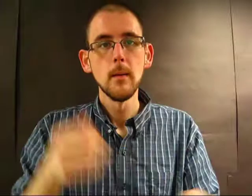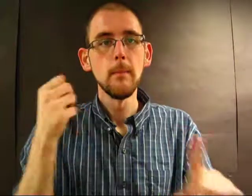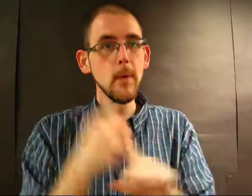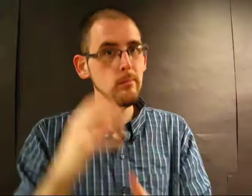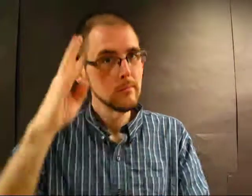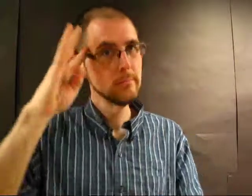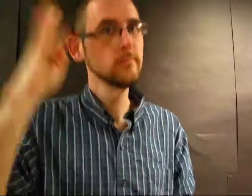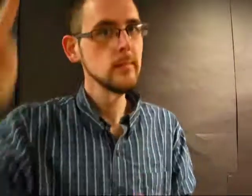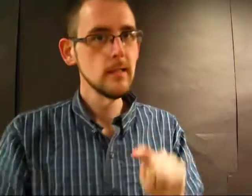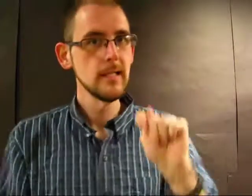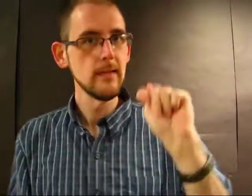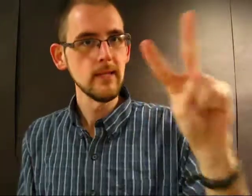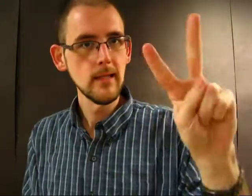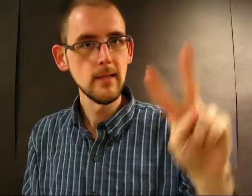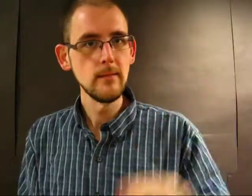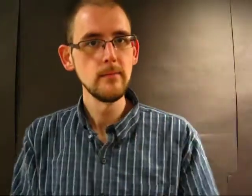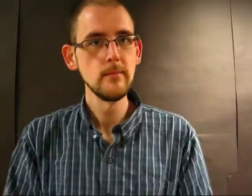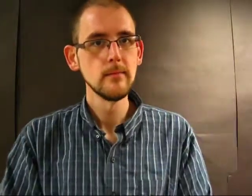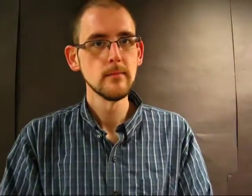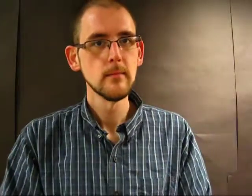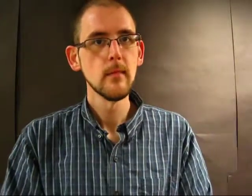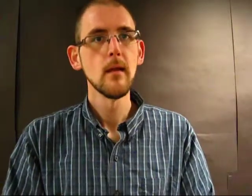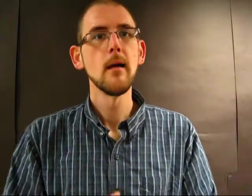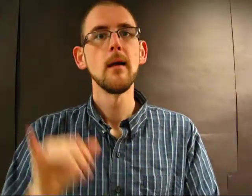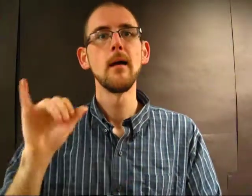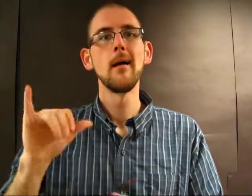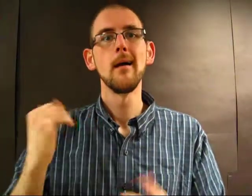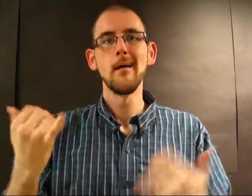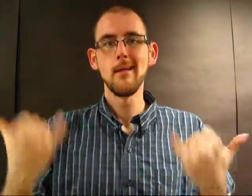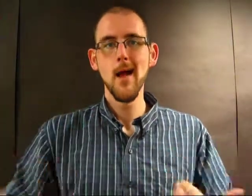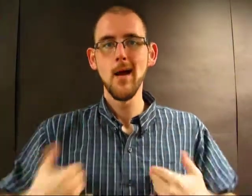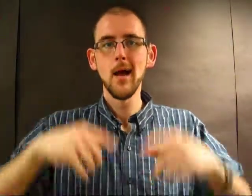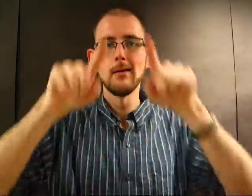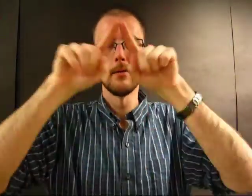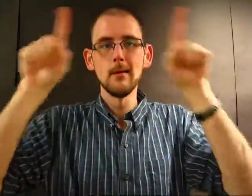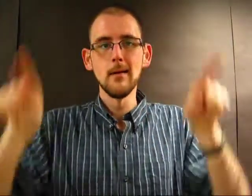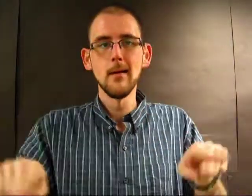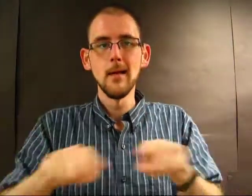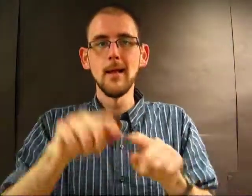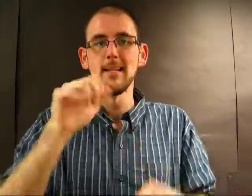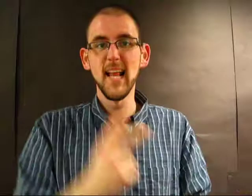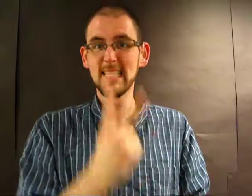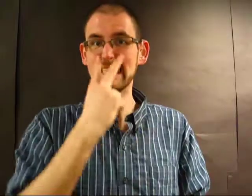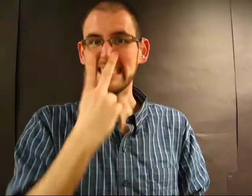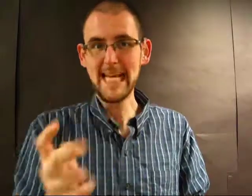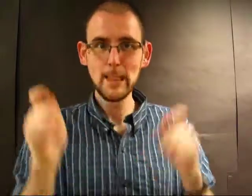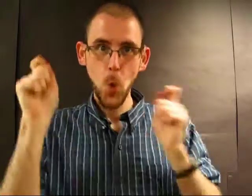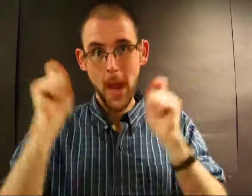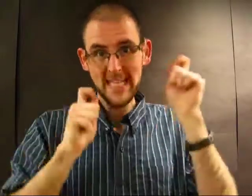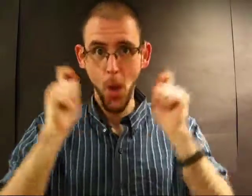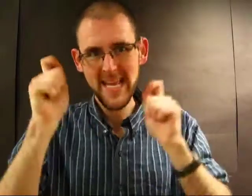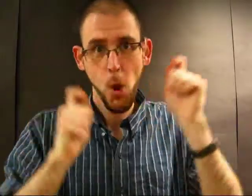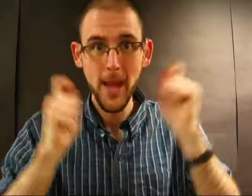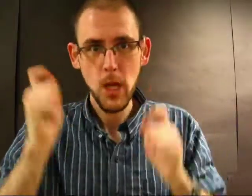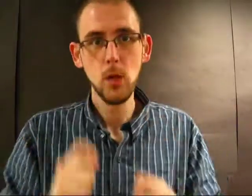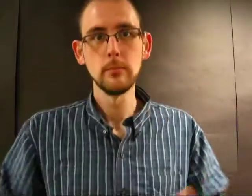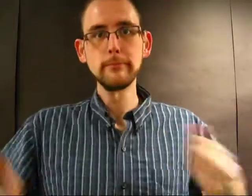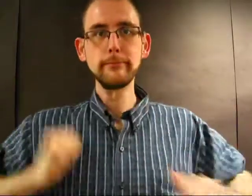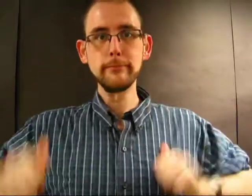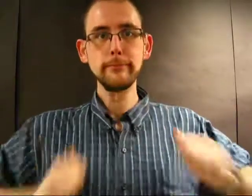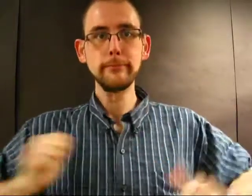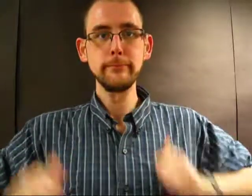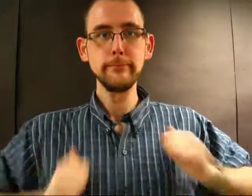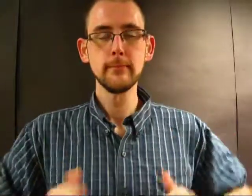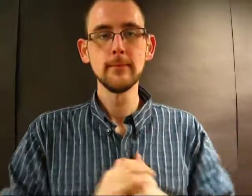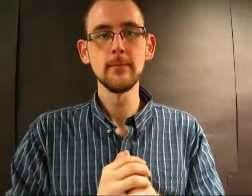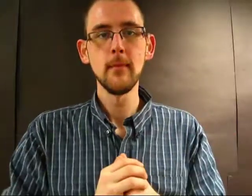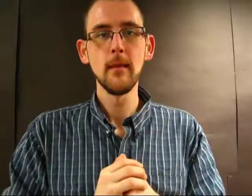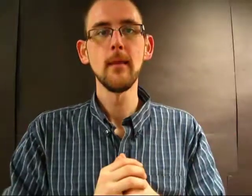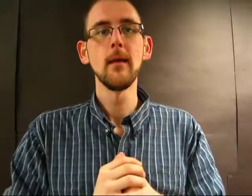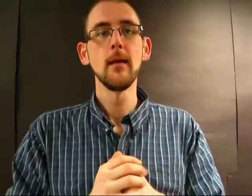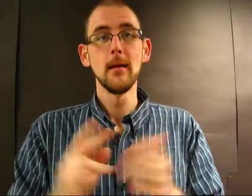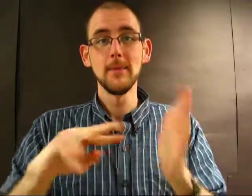Then suddenly, TV was invented, and you could see people's faces and body language.